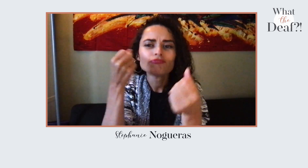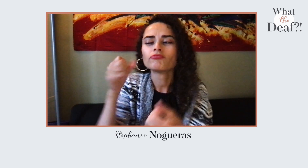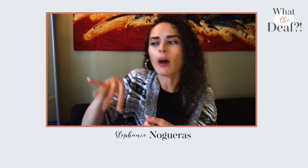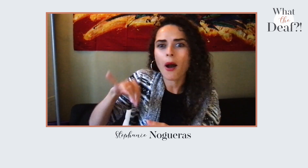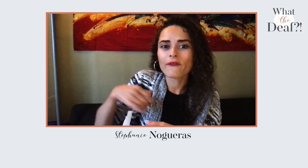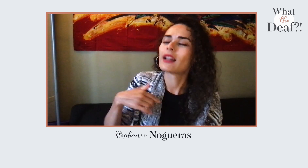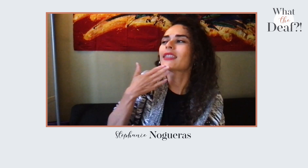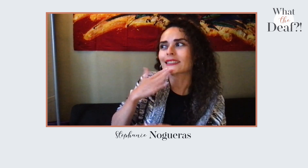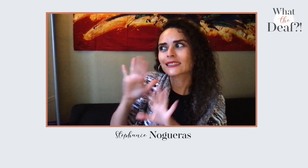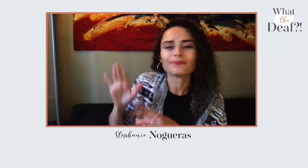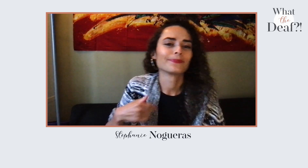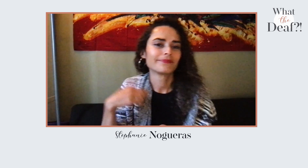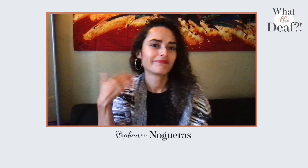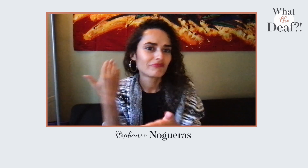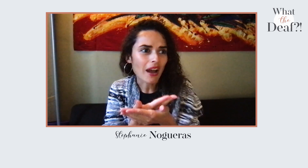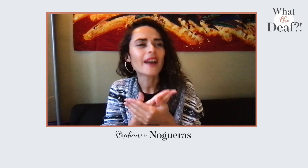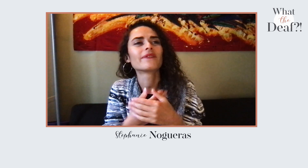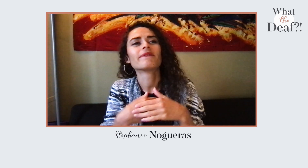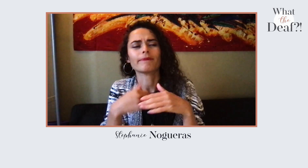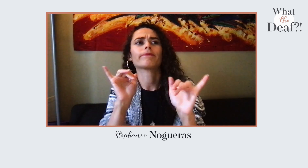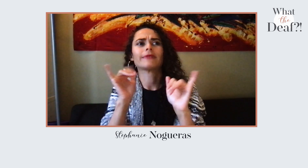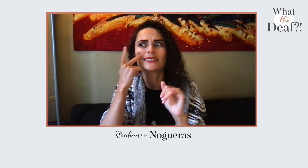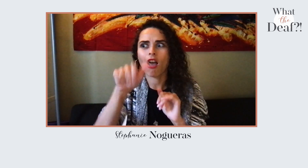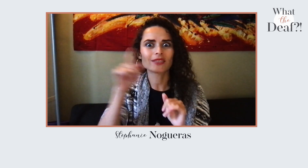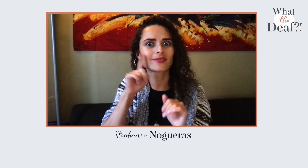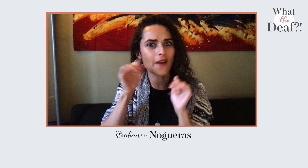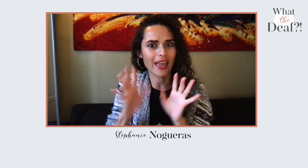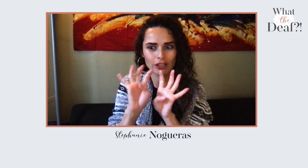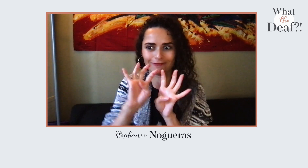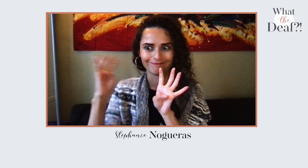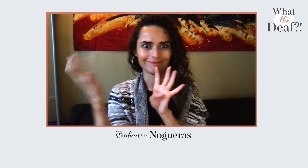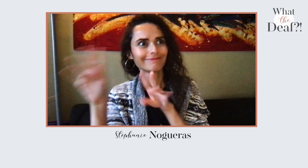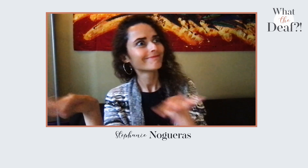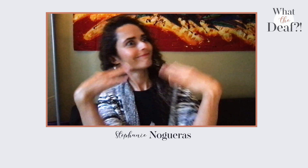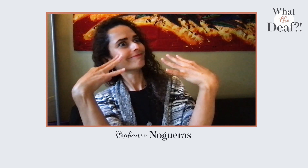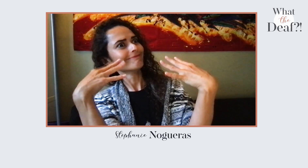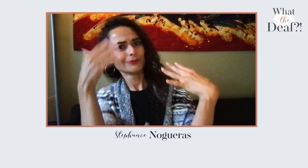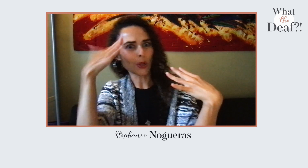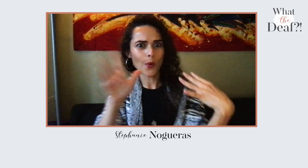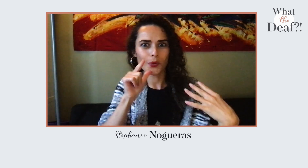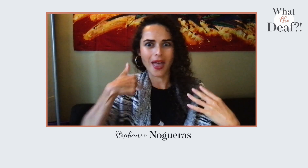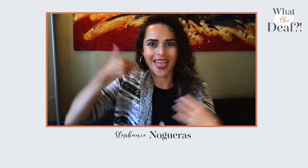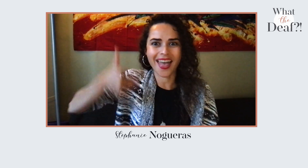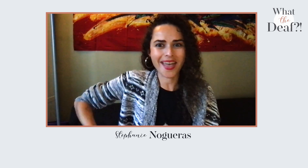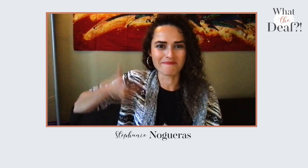trying to get to where I was supposed to go, and, you know, once we got there, went into the room with all of these other deaf actors